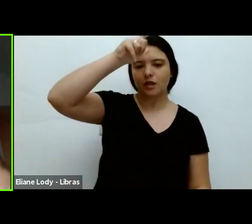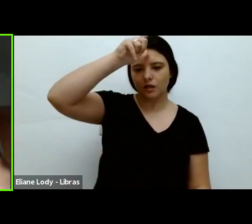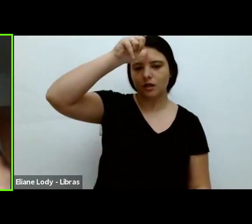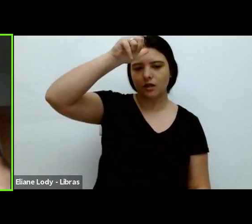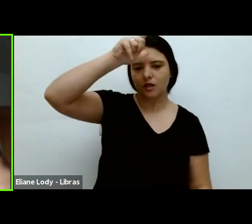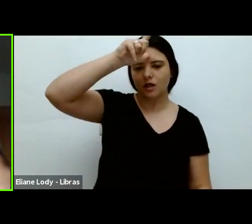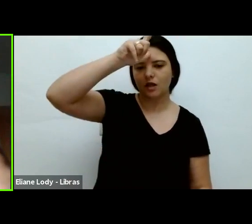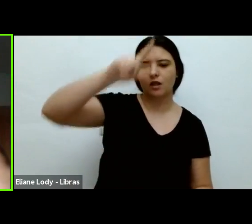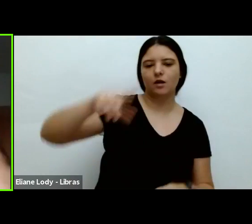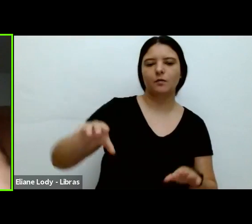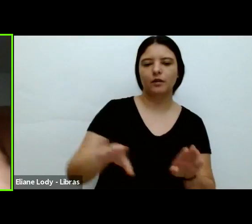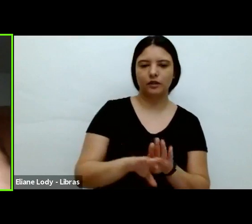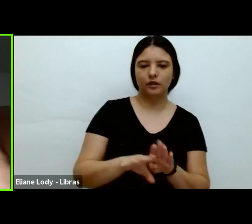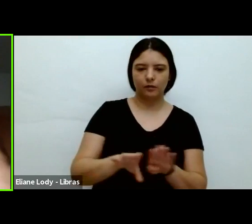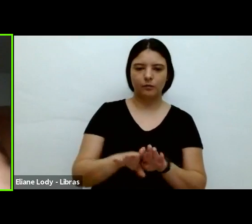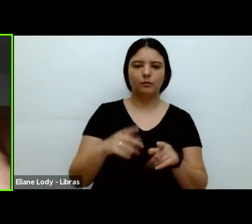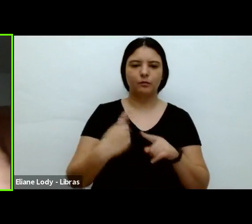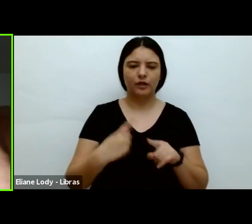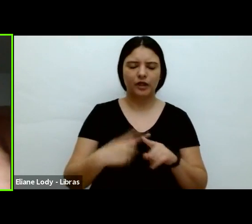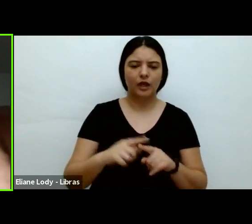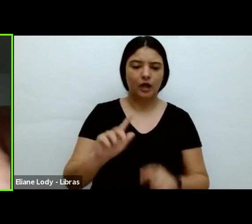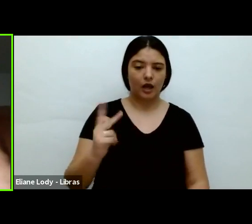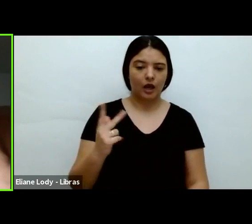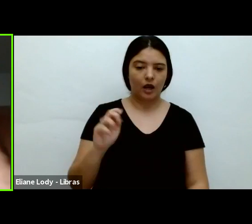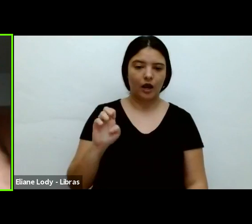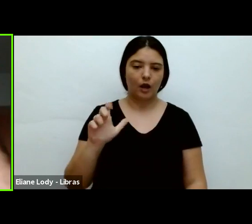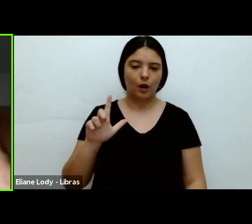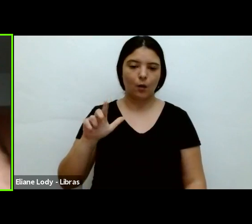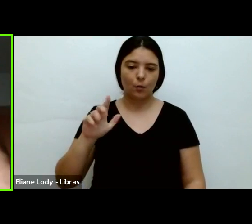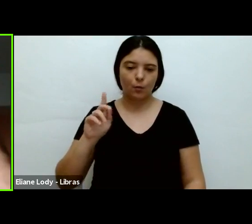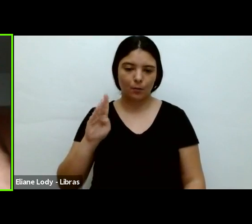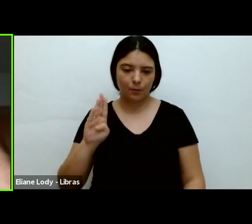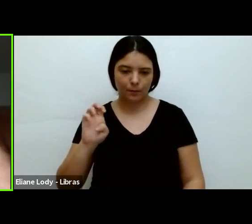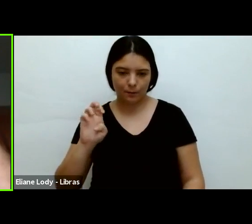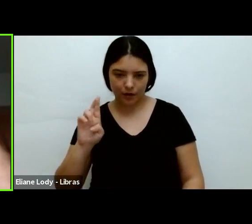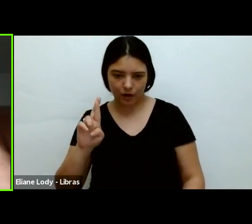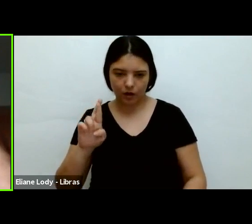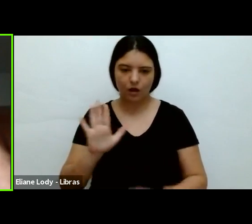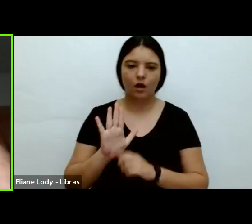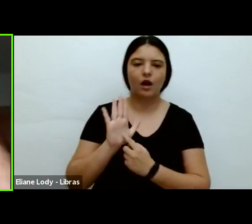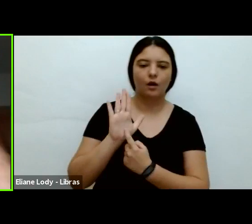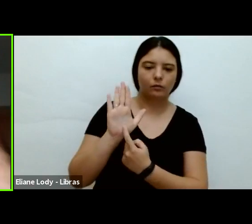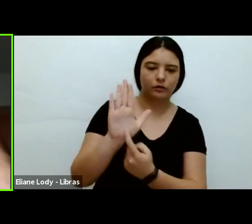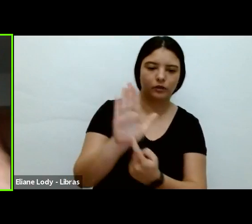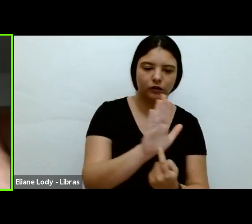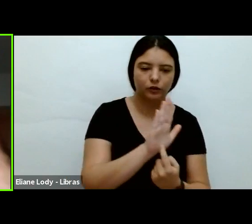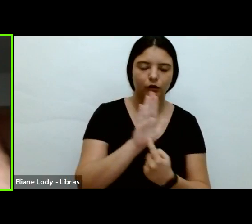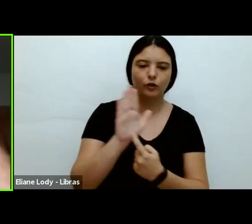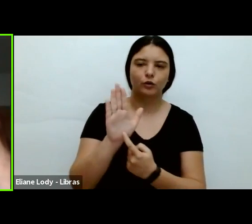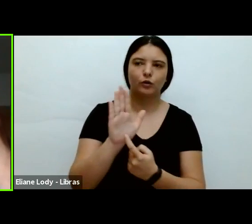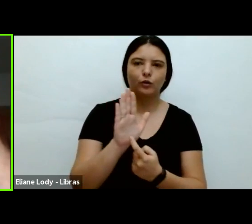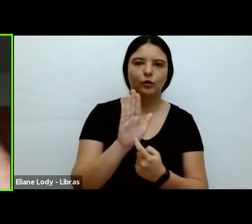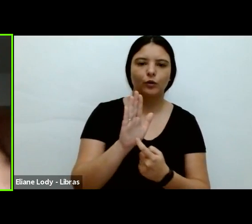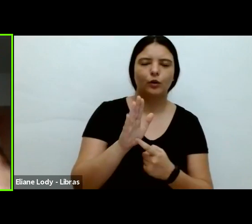Maybe, except him. President did a very clear cut President did a very clear cut. European view point